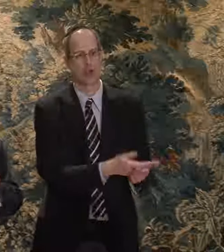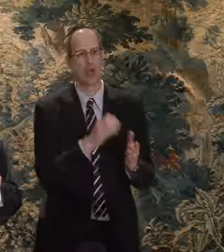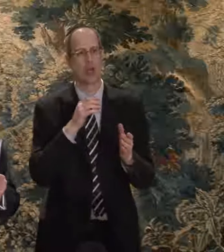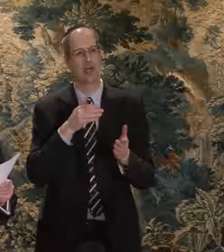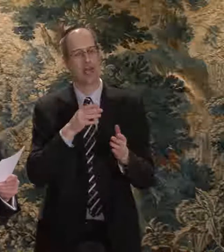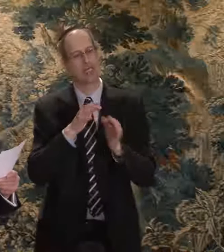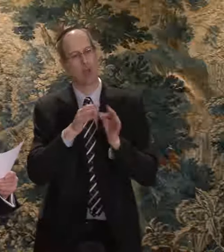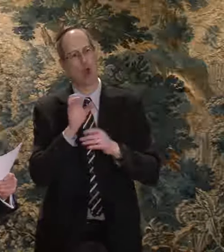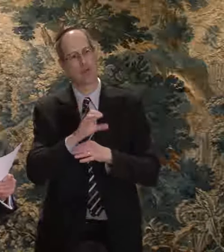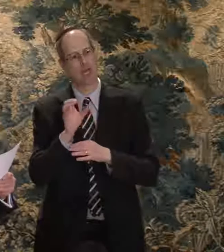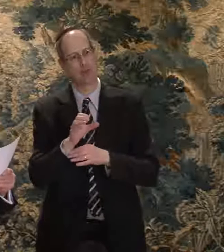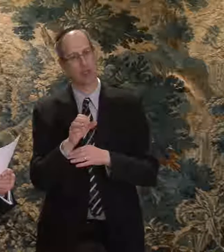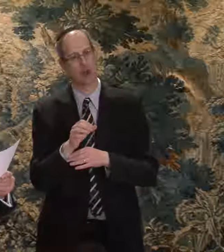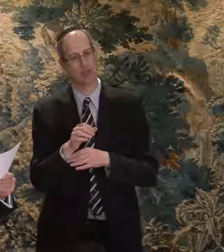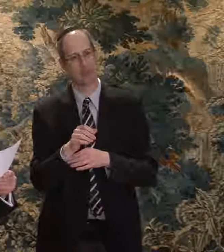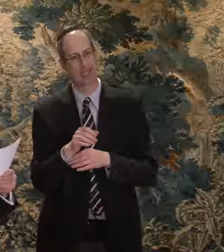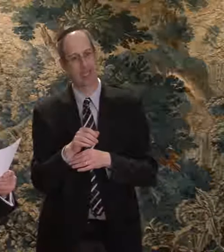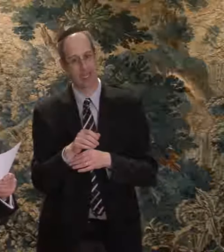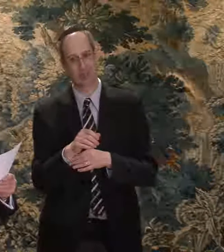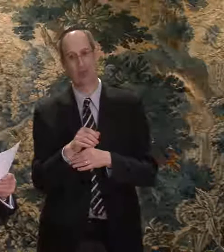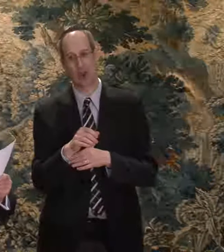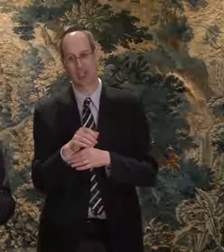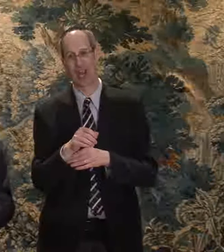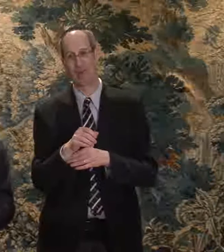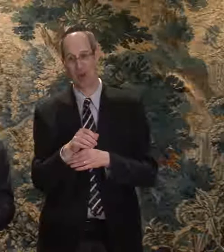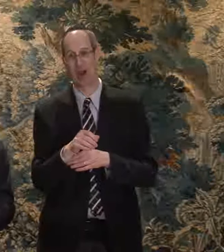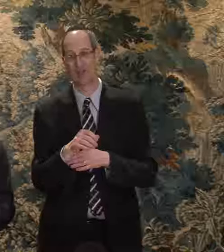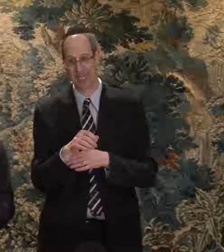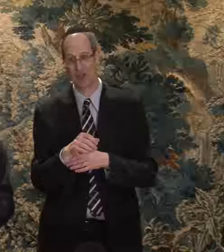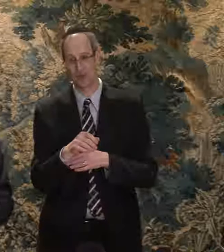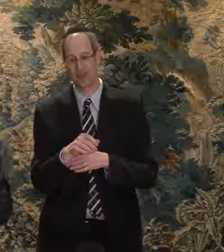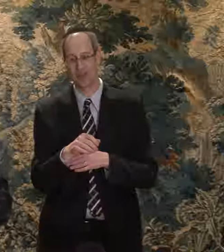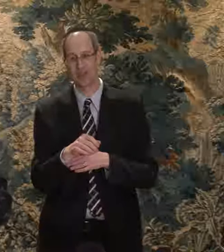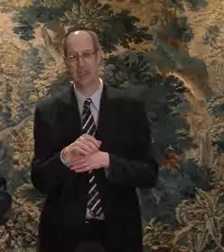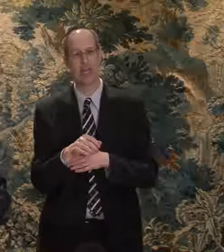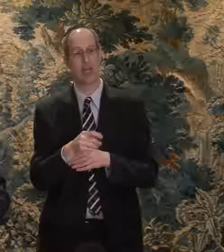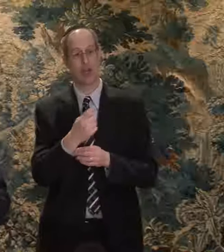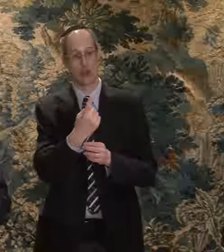shallow all don't wallow has radar Kiev Rama V no a person has to go like I've